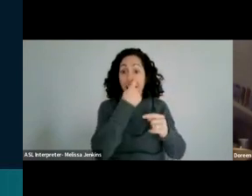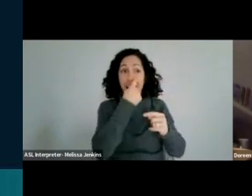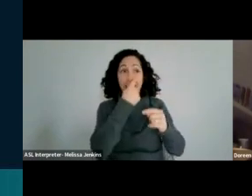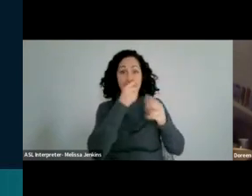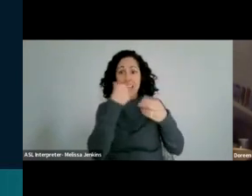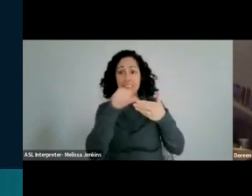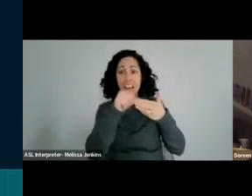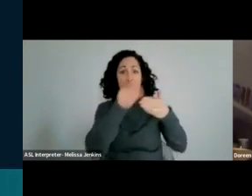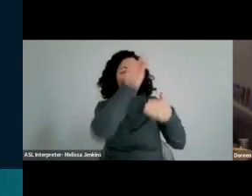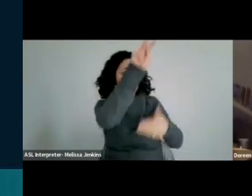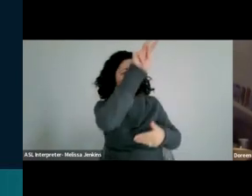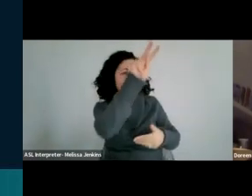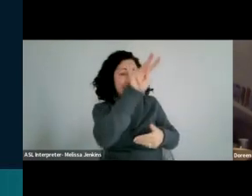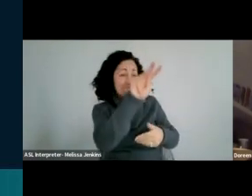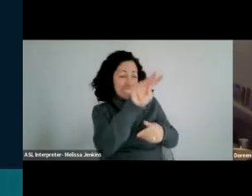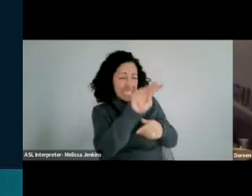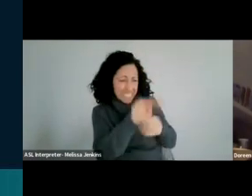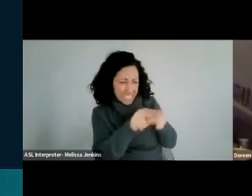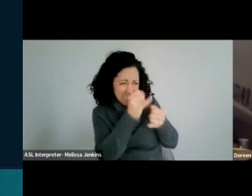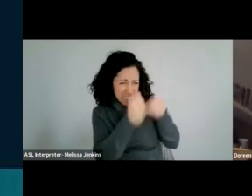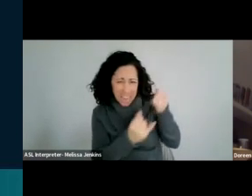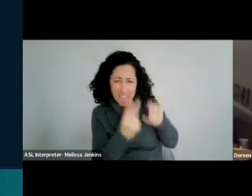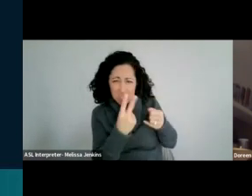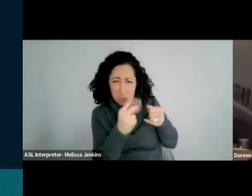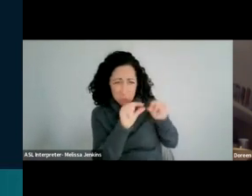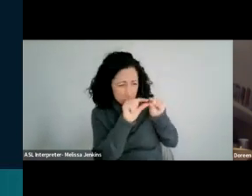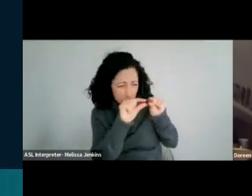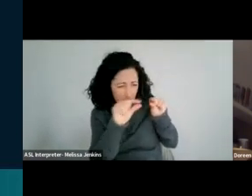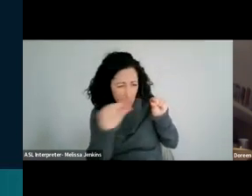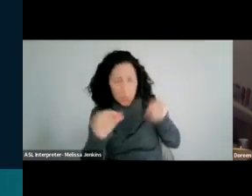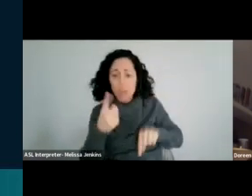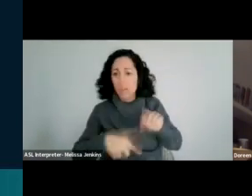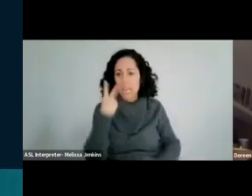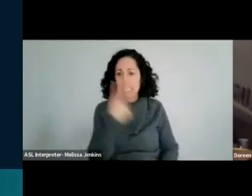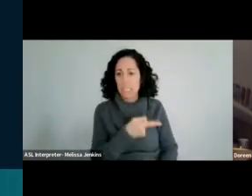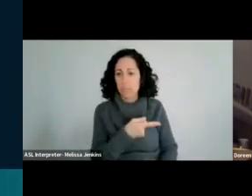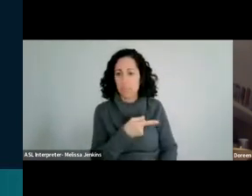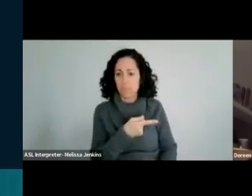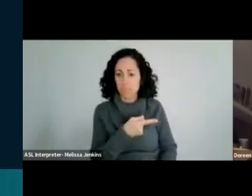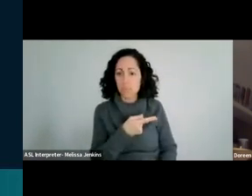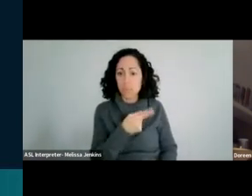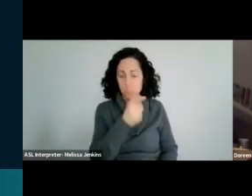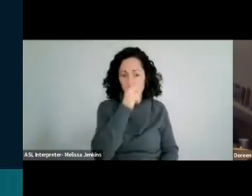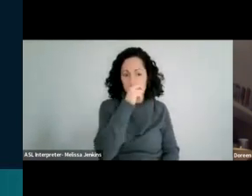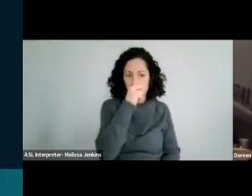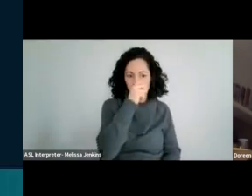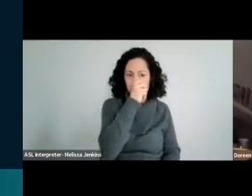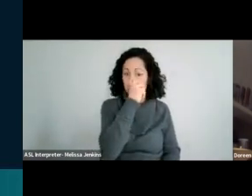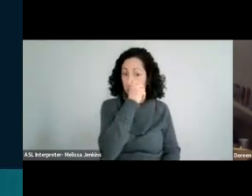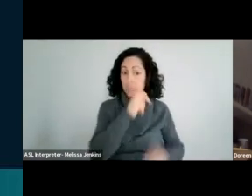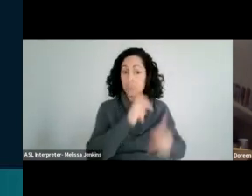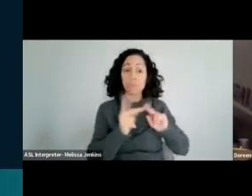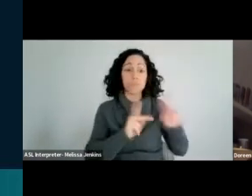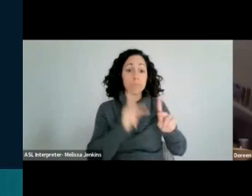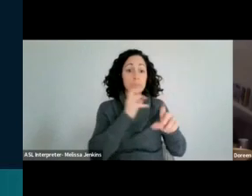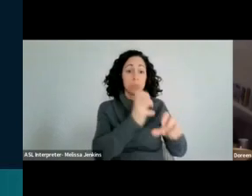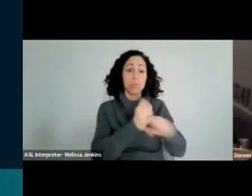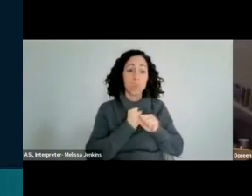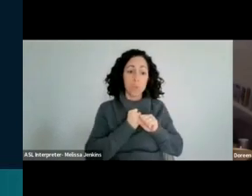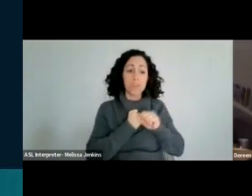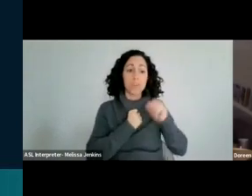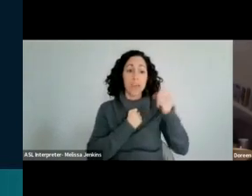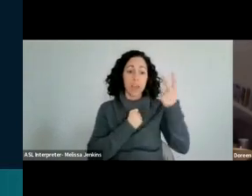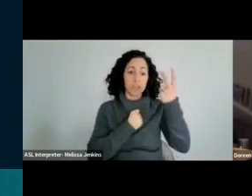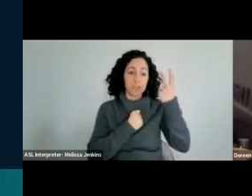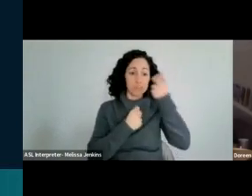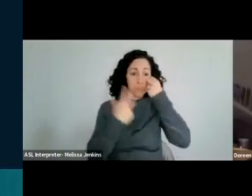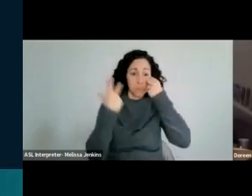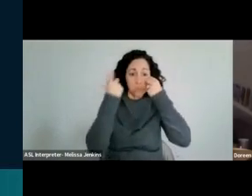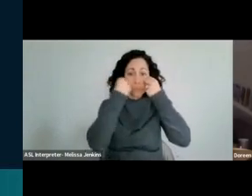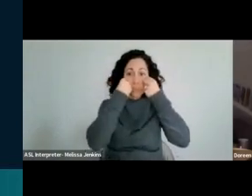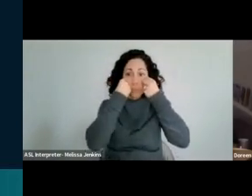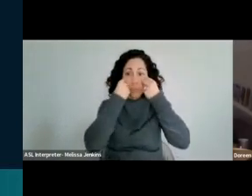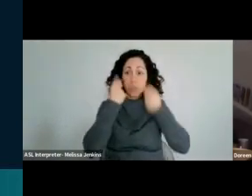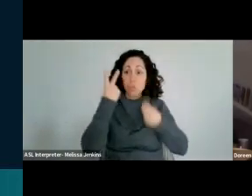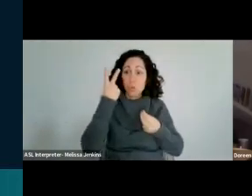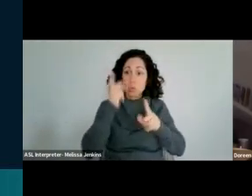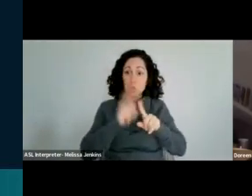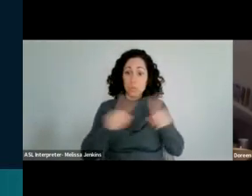Clinical trial participants in the active arms will receive one of two different doses of QR-421a every six months.